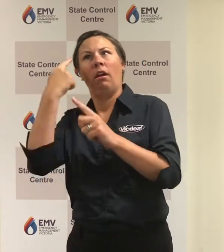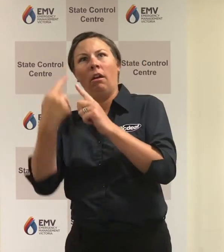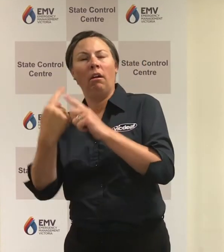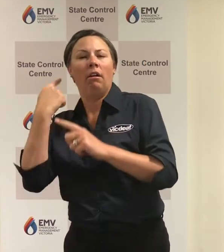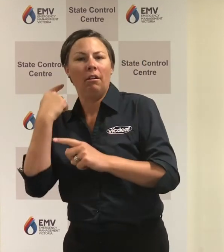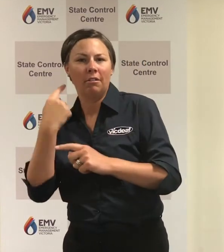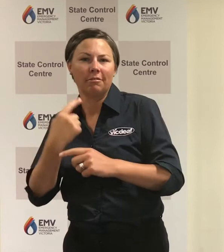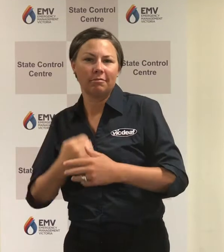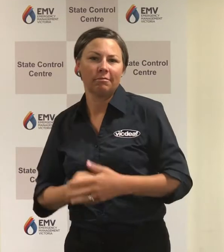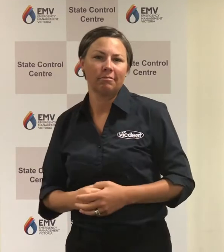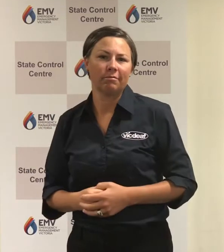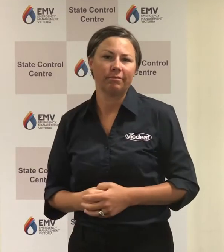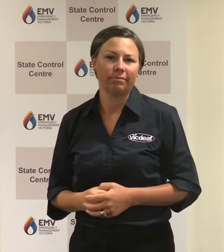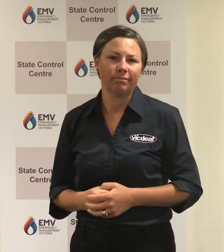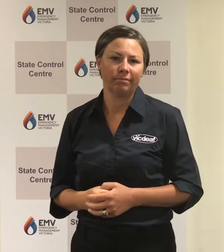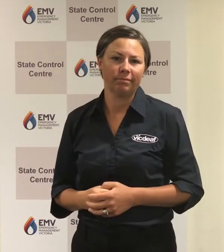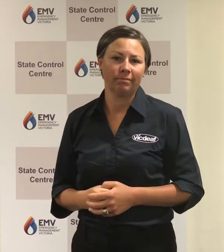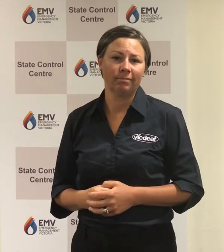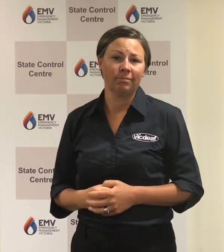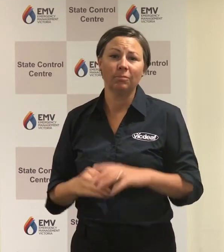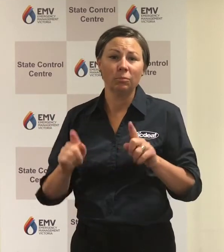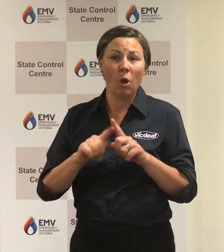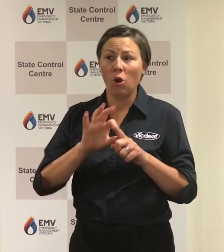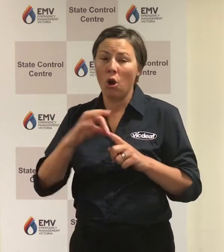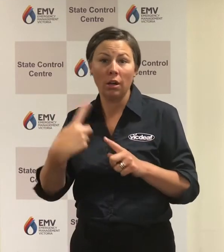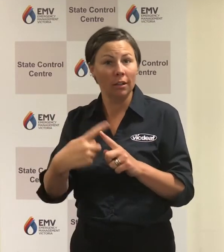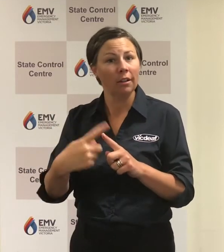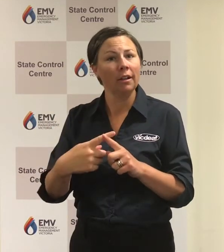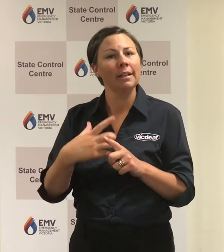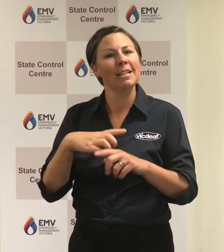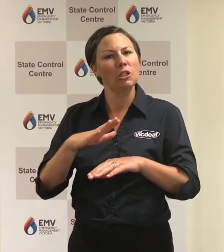And give yourself time to recover.